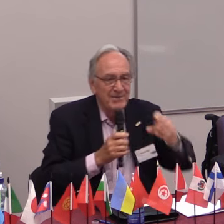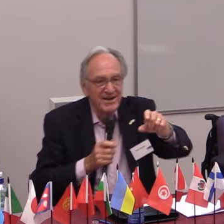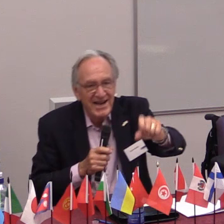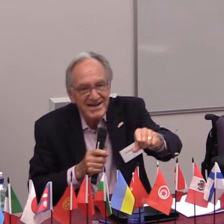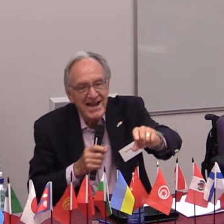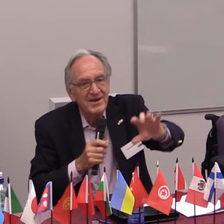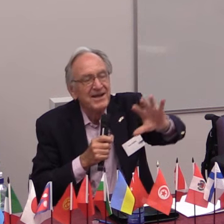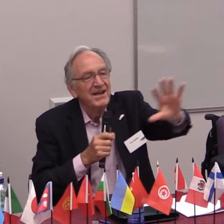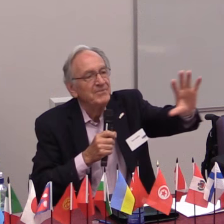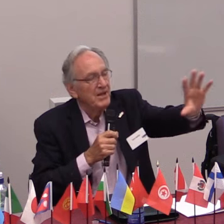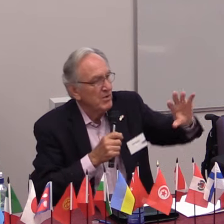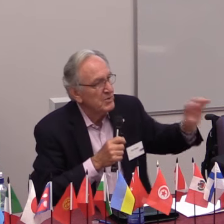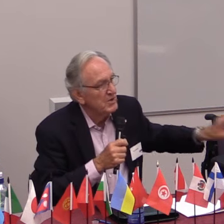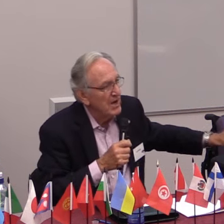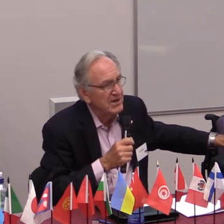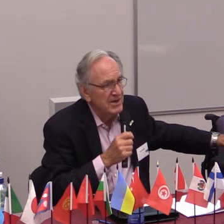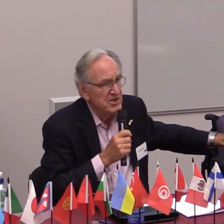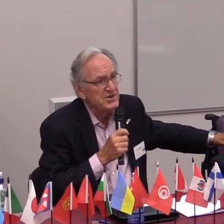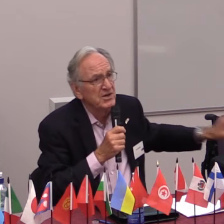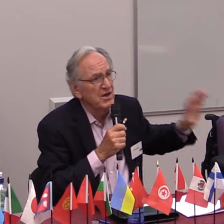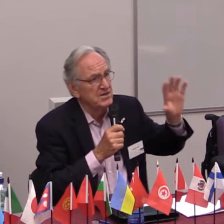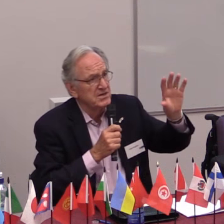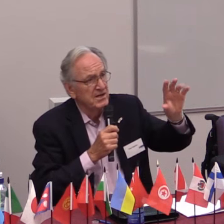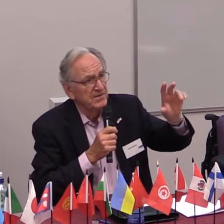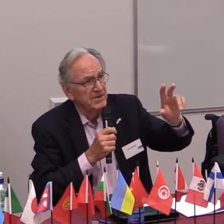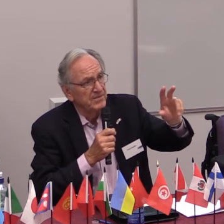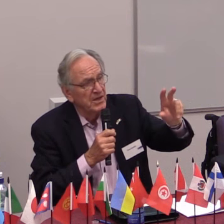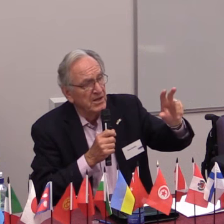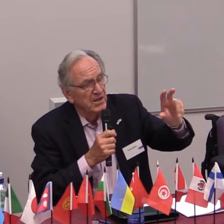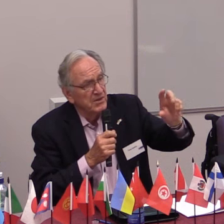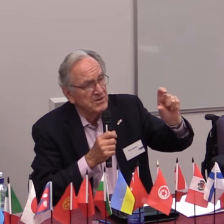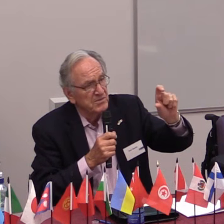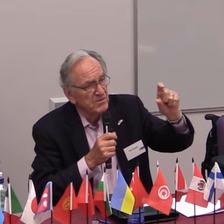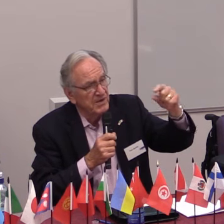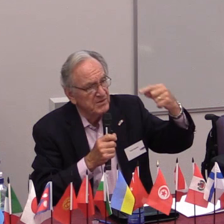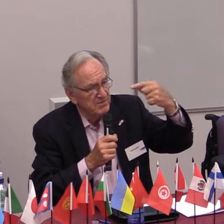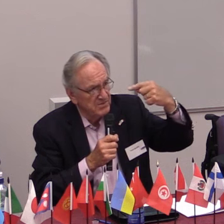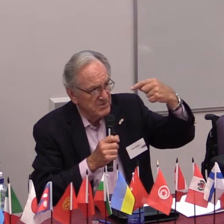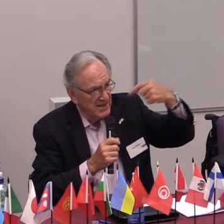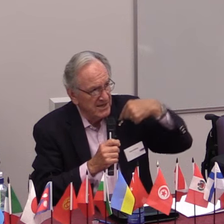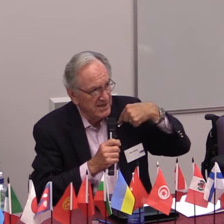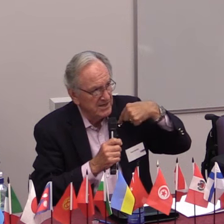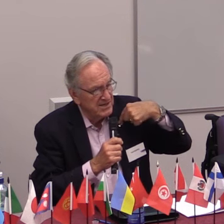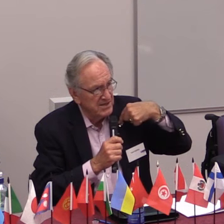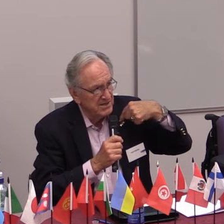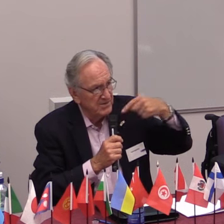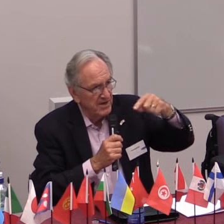about Adapt, we're talking about changing laws and stuff, we have a saying in the US